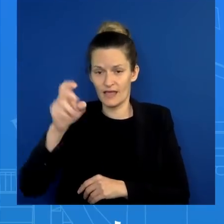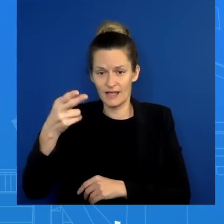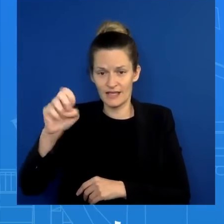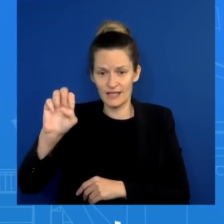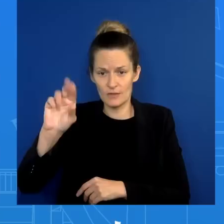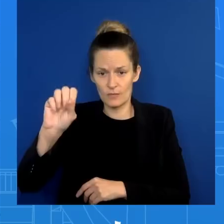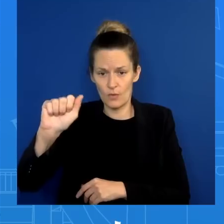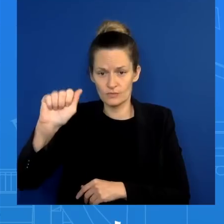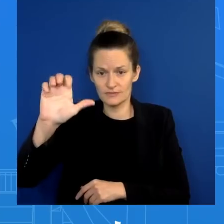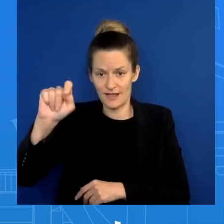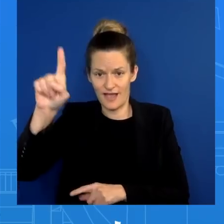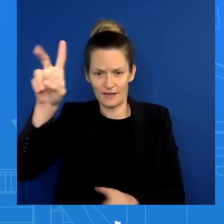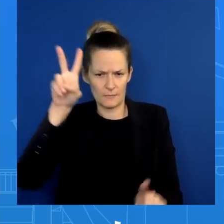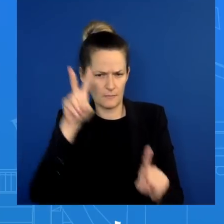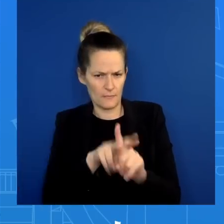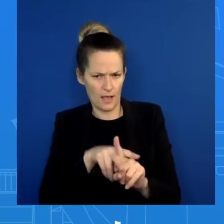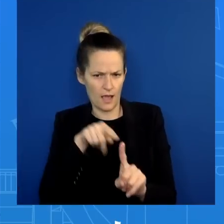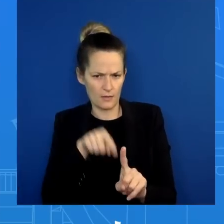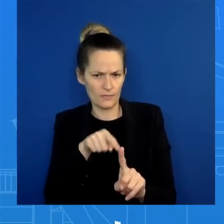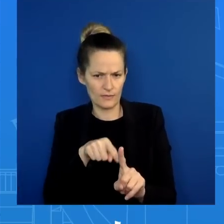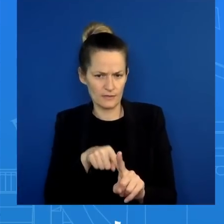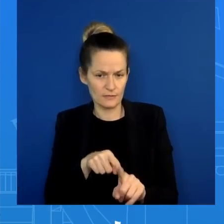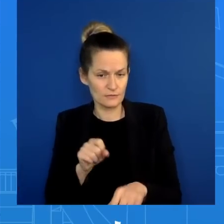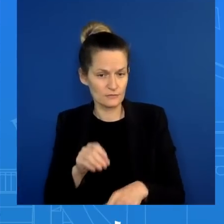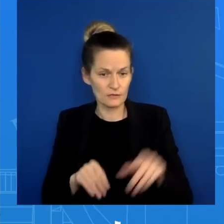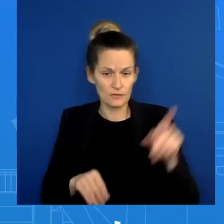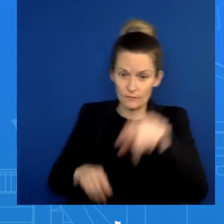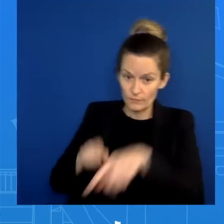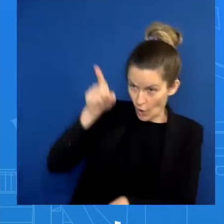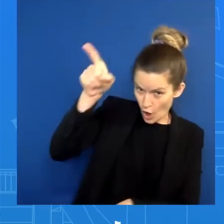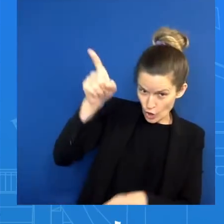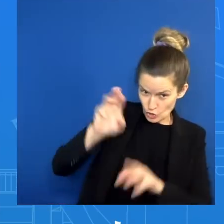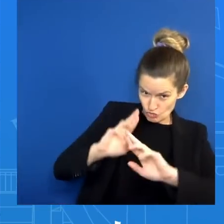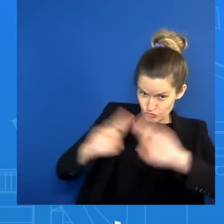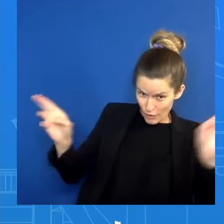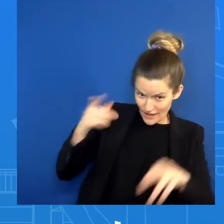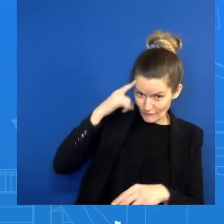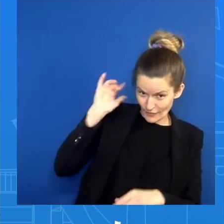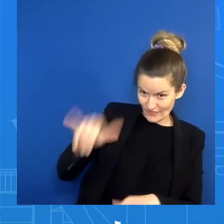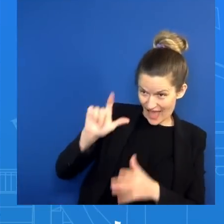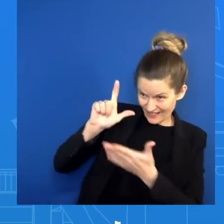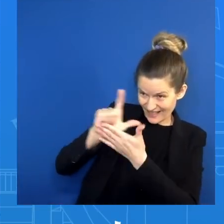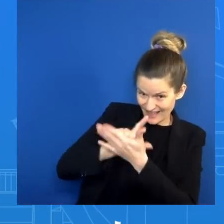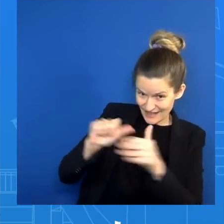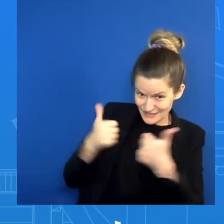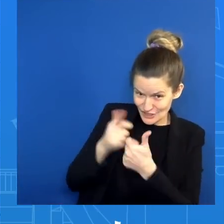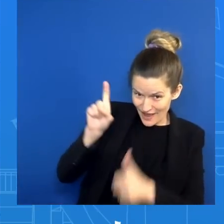Ms. Jean-Pierre: I mean, look, I can't get into, like, what any hypotheticals here.